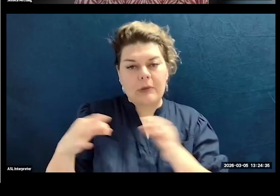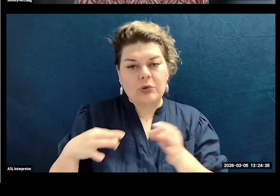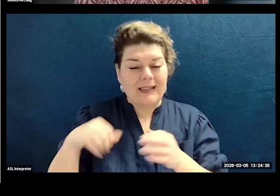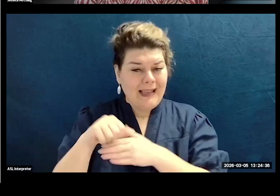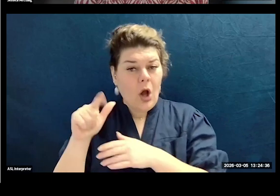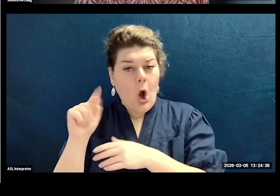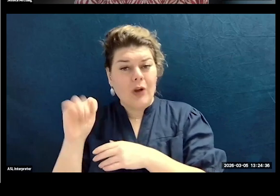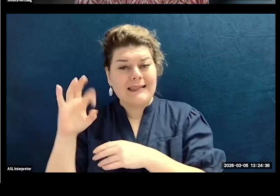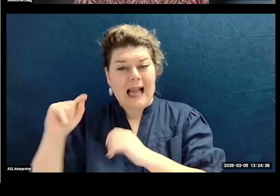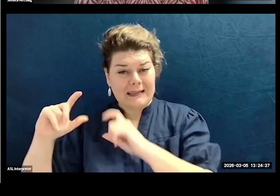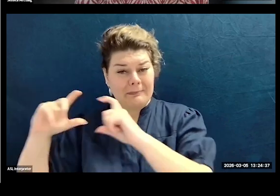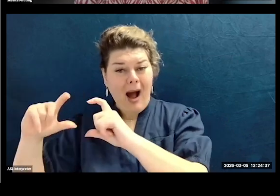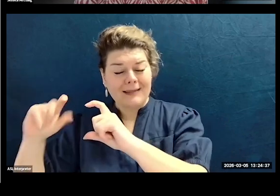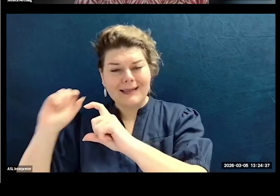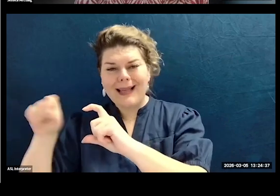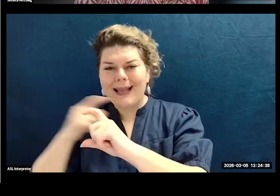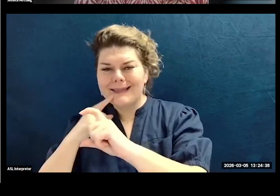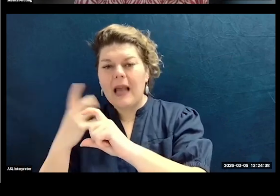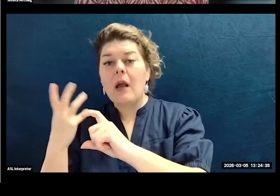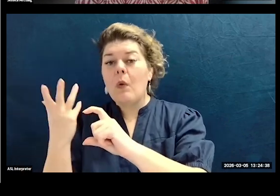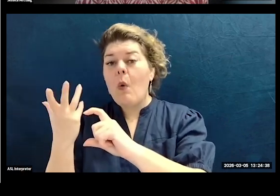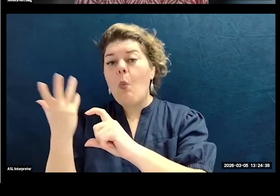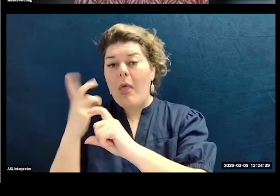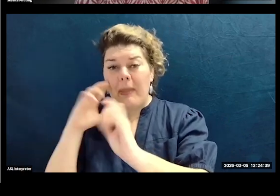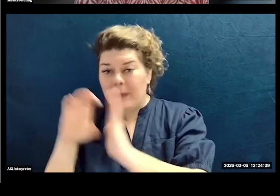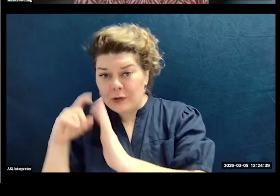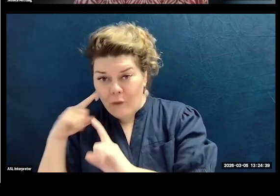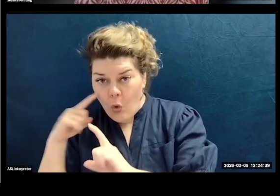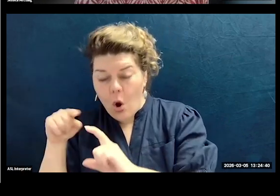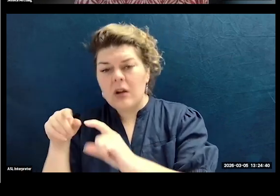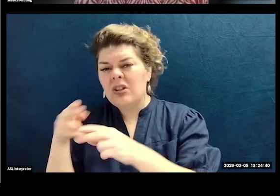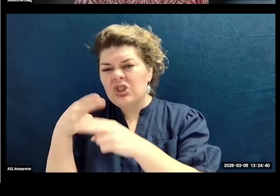So, you might want just wanna quickly name what the image is or very briefly describe what's in the image,